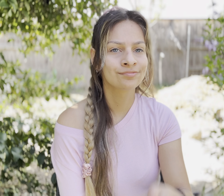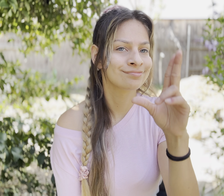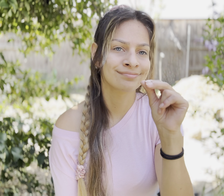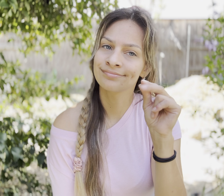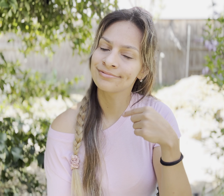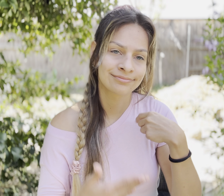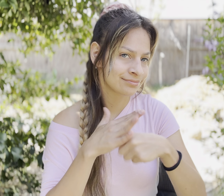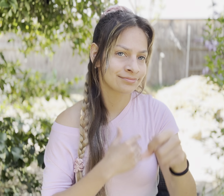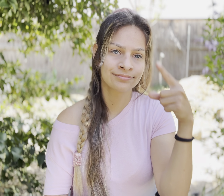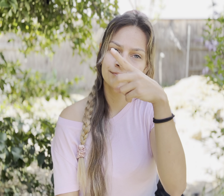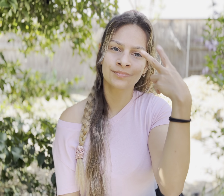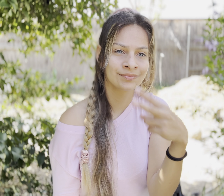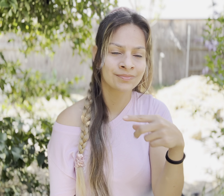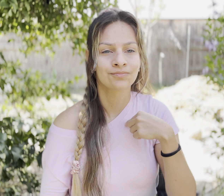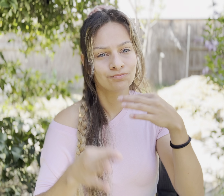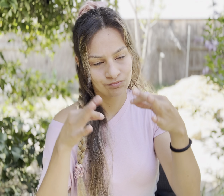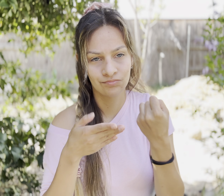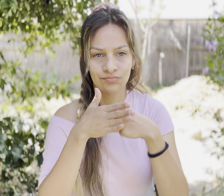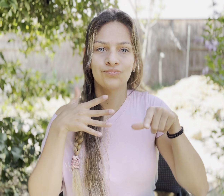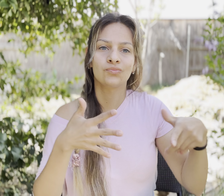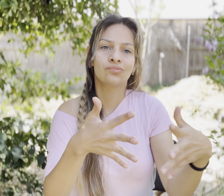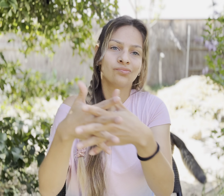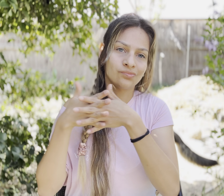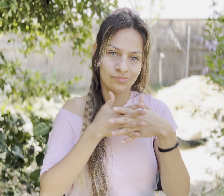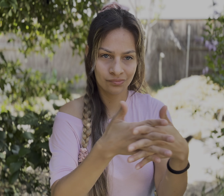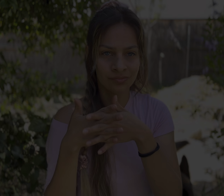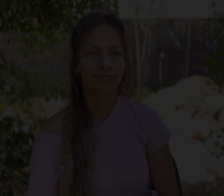No, I wasn't born in Mexico. I was born in here USA.